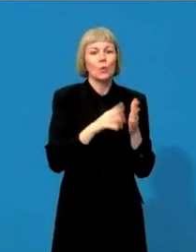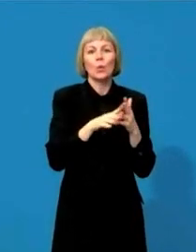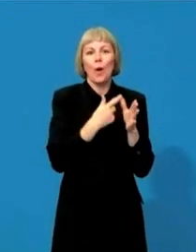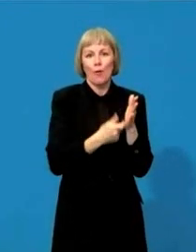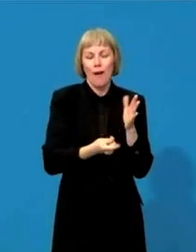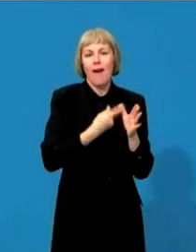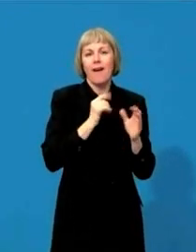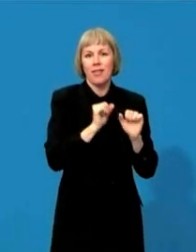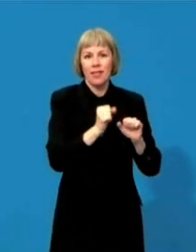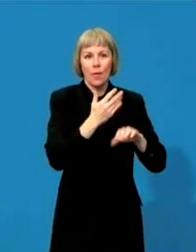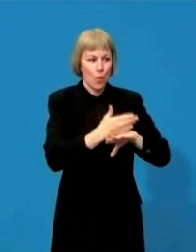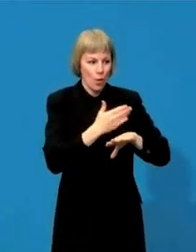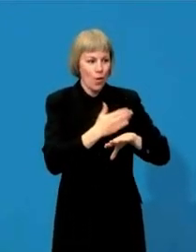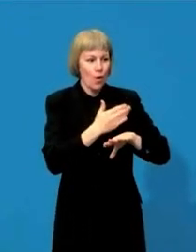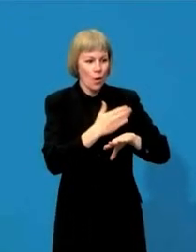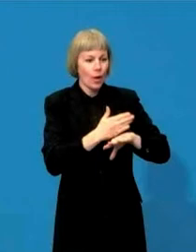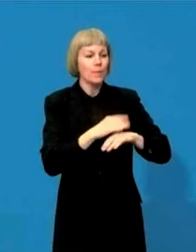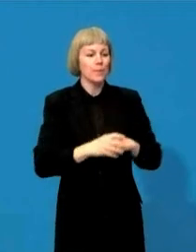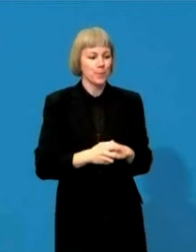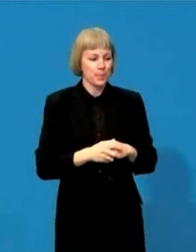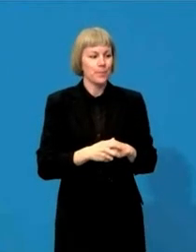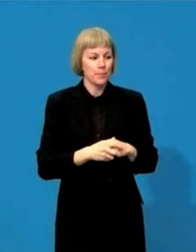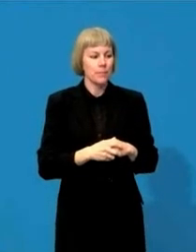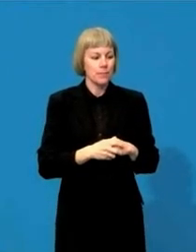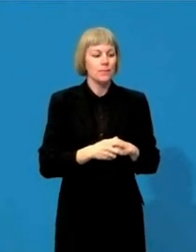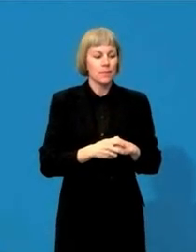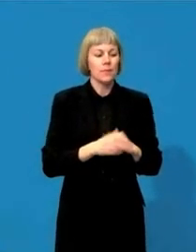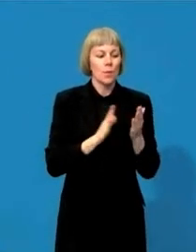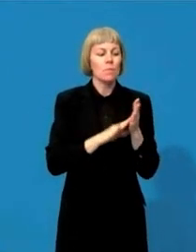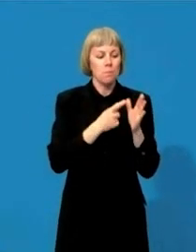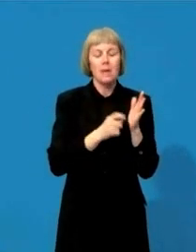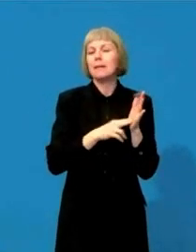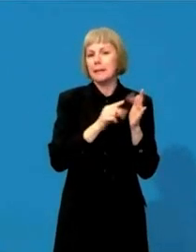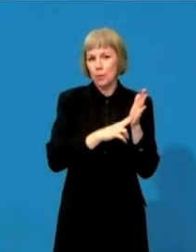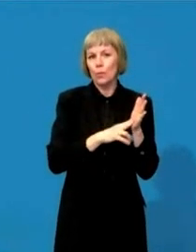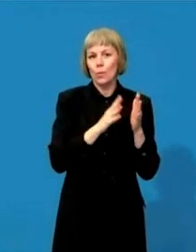So it was something I did on the side of my full-time Sydney Uni job on Sundays for about